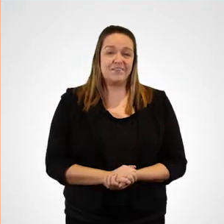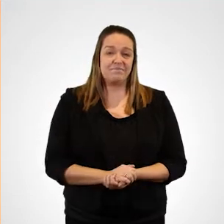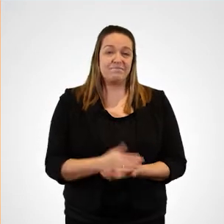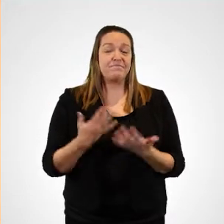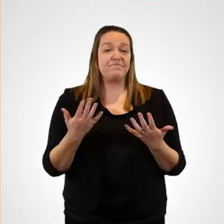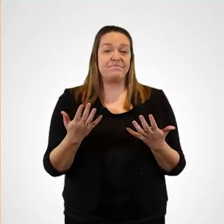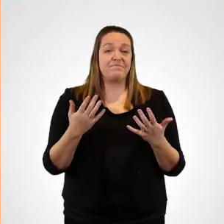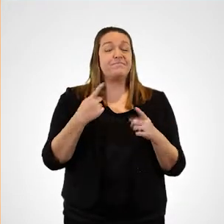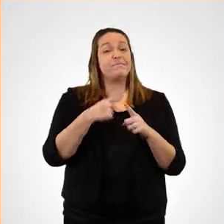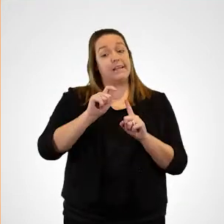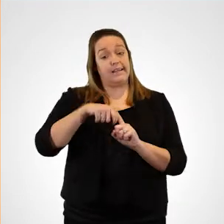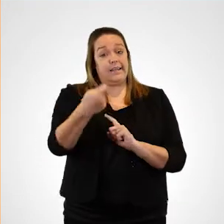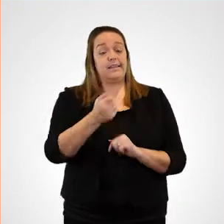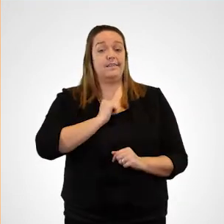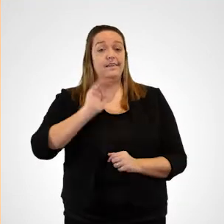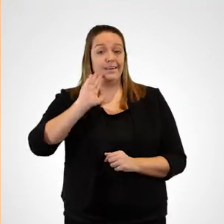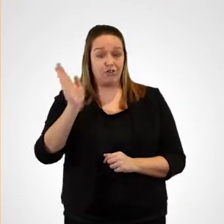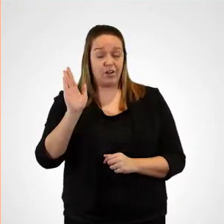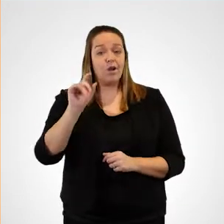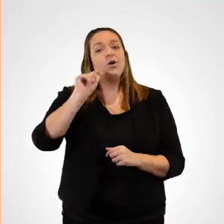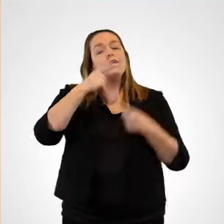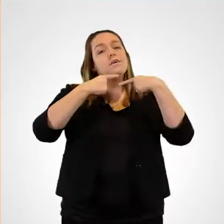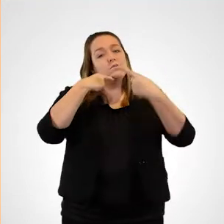and in the next one I'm going to go on